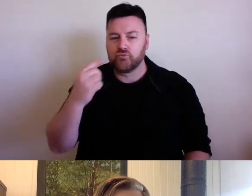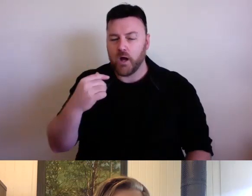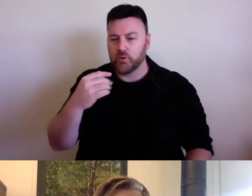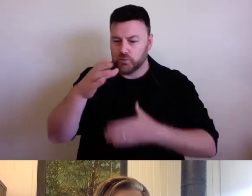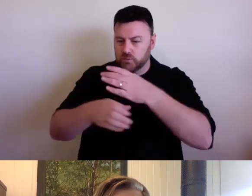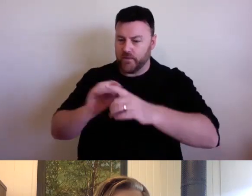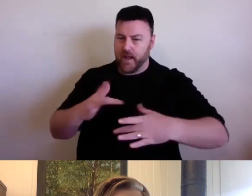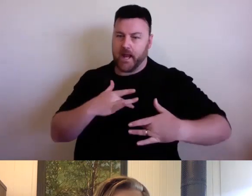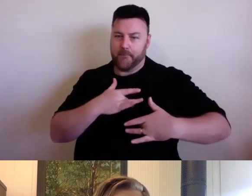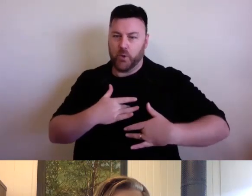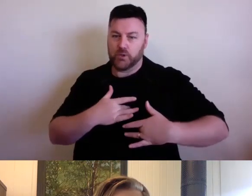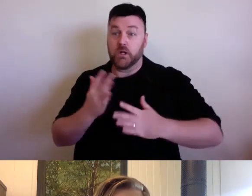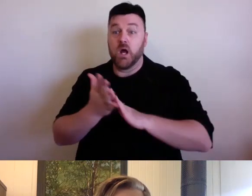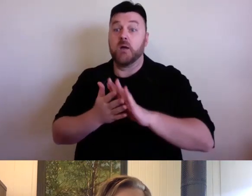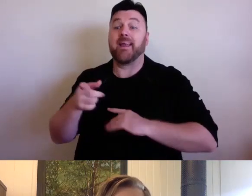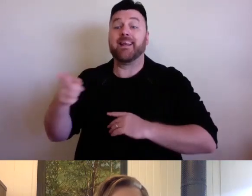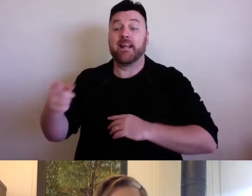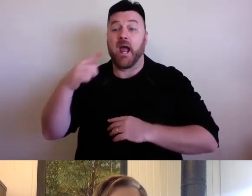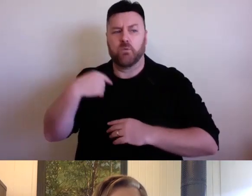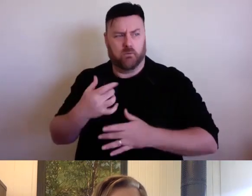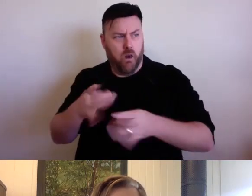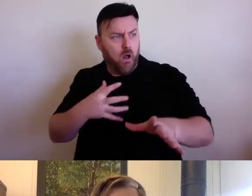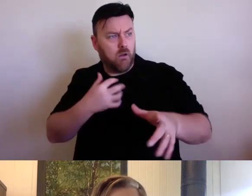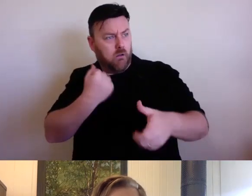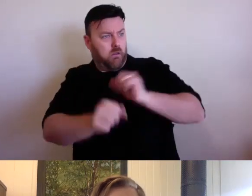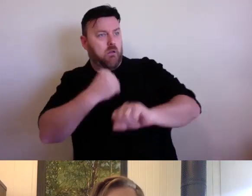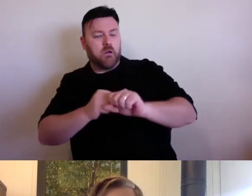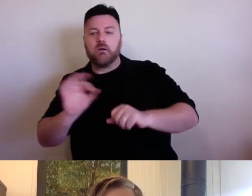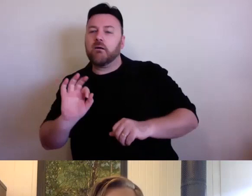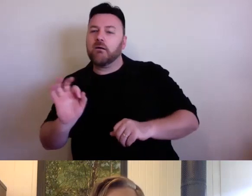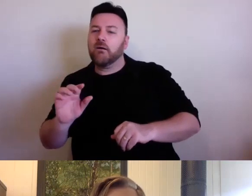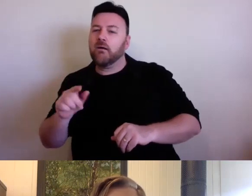response. That, at the very minimum, will hopefully crank up the levels